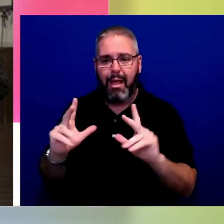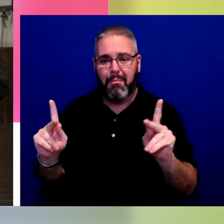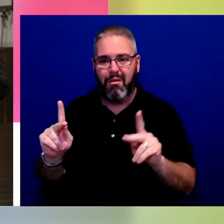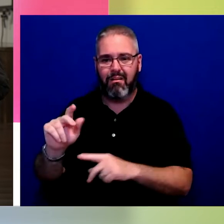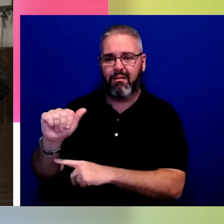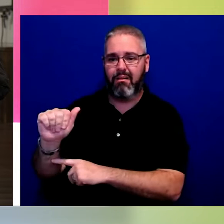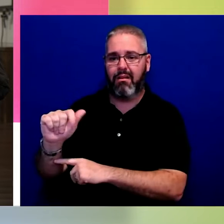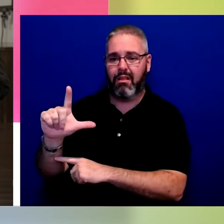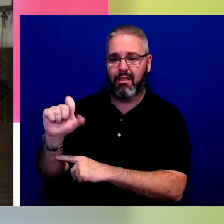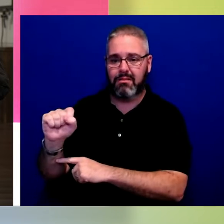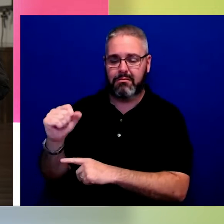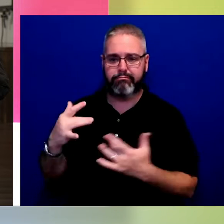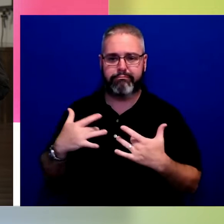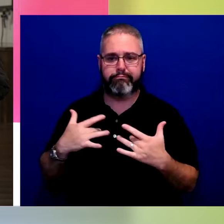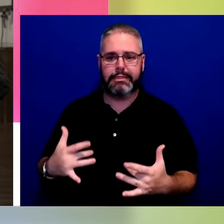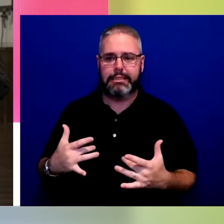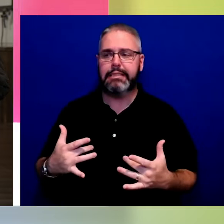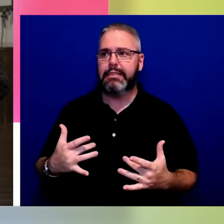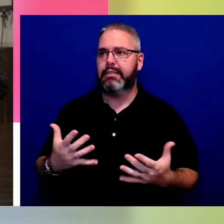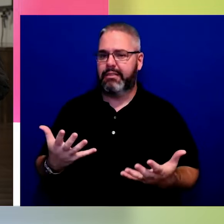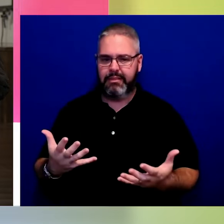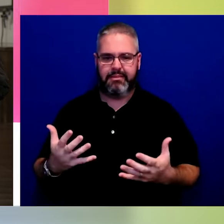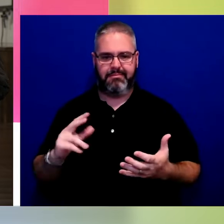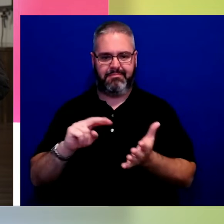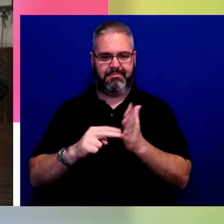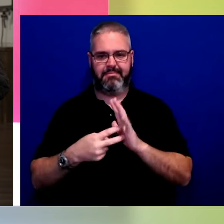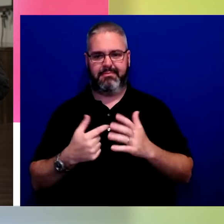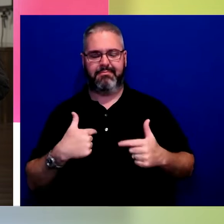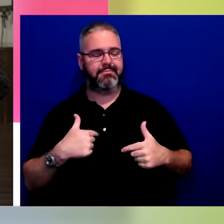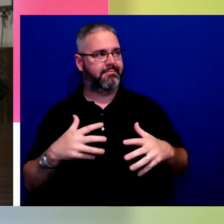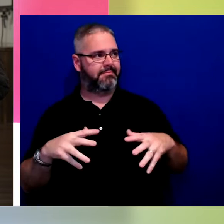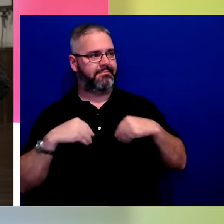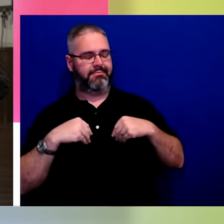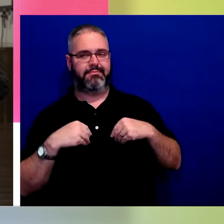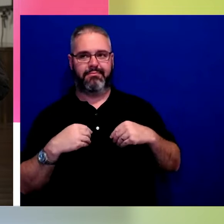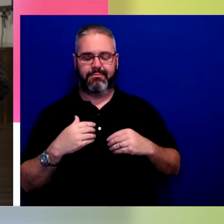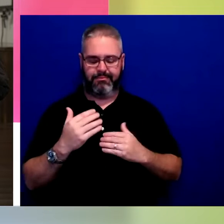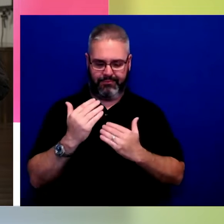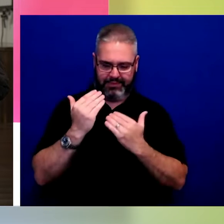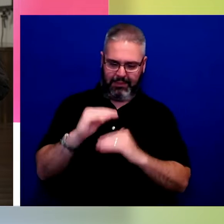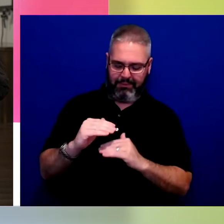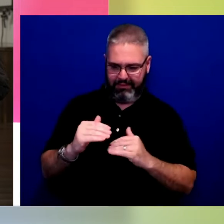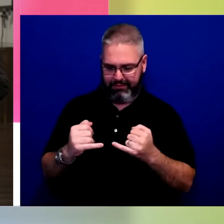often accept their assumed limitations.